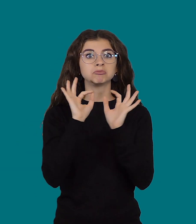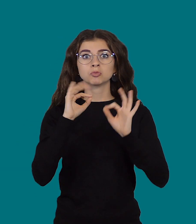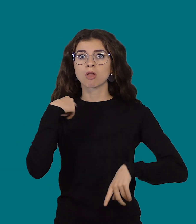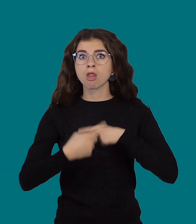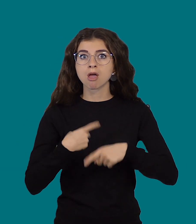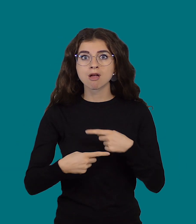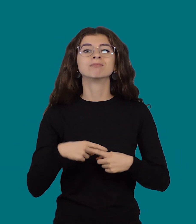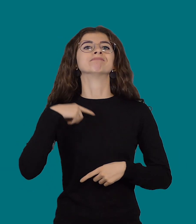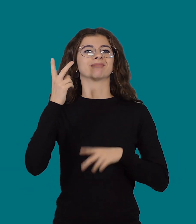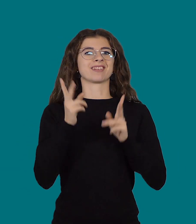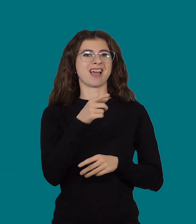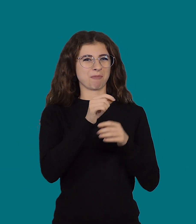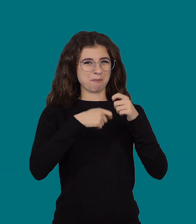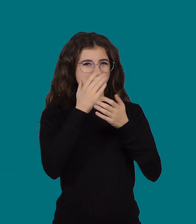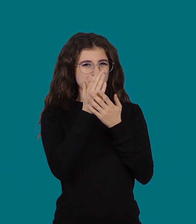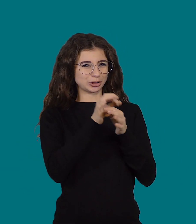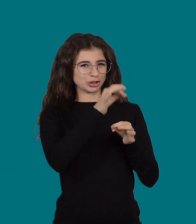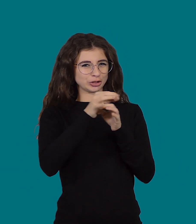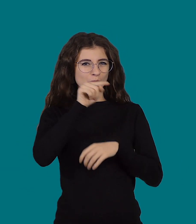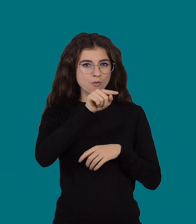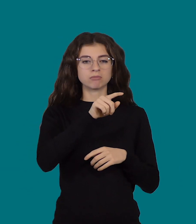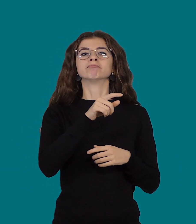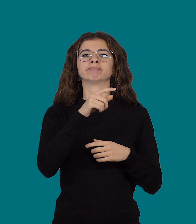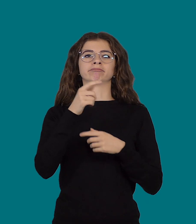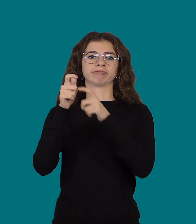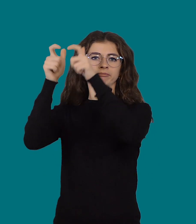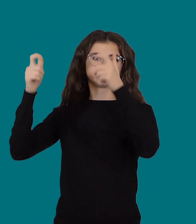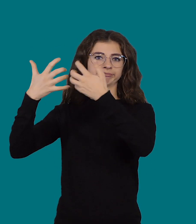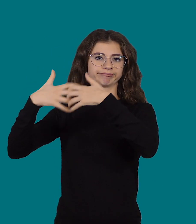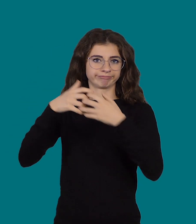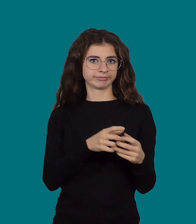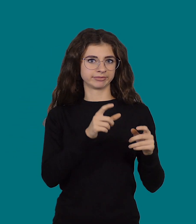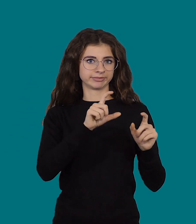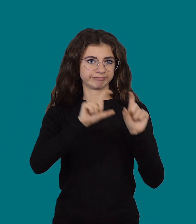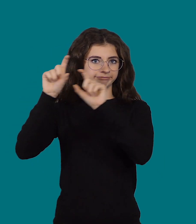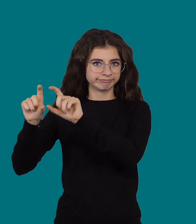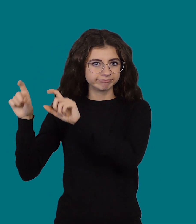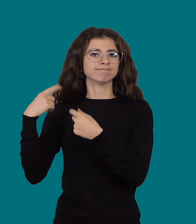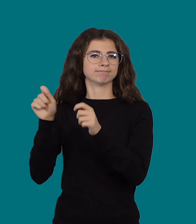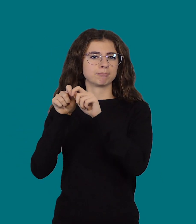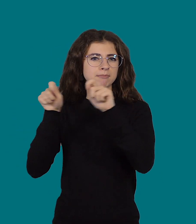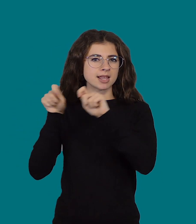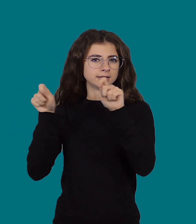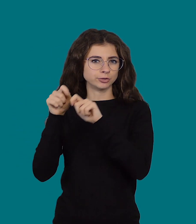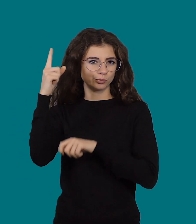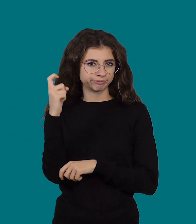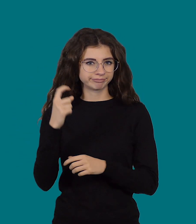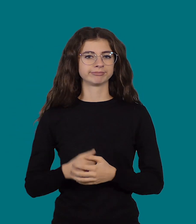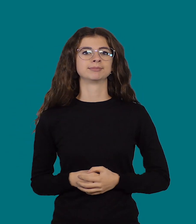If everything has gone well, the processed samples are placed in a device that then starts measuring.